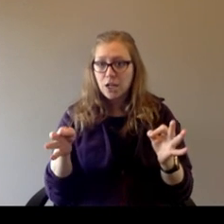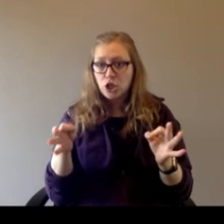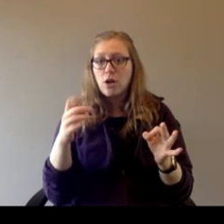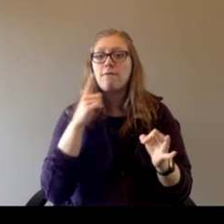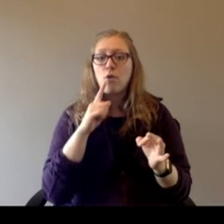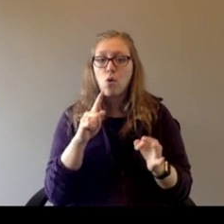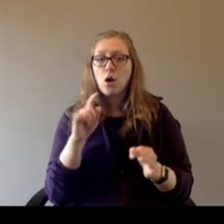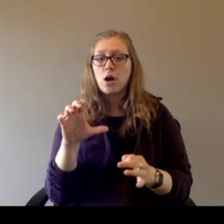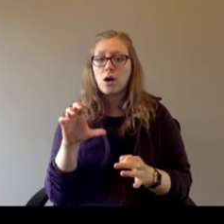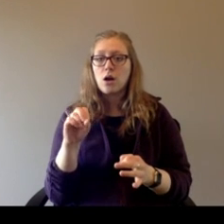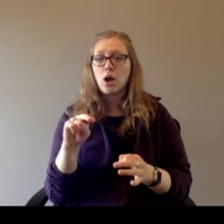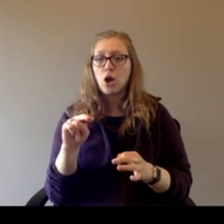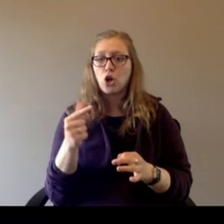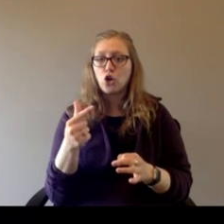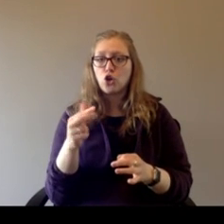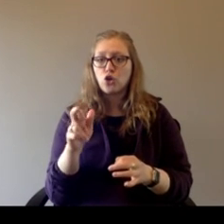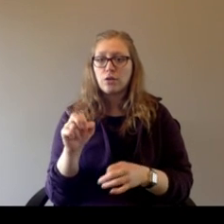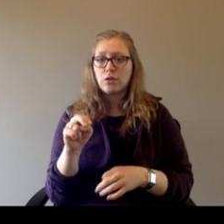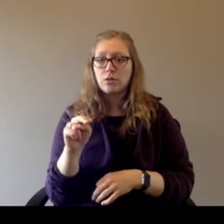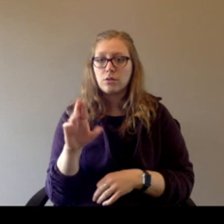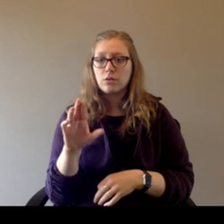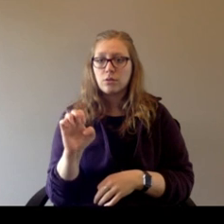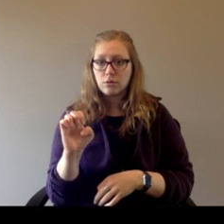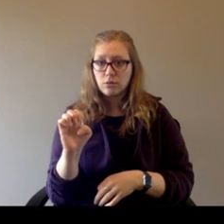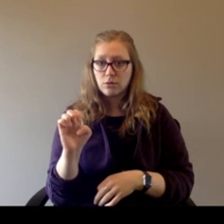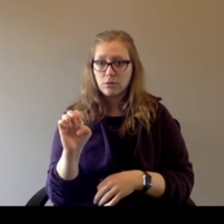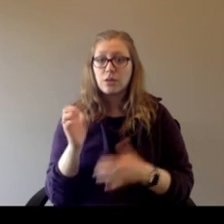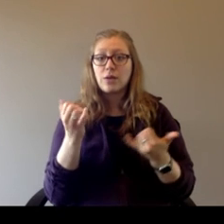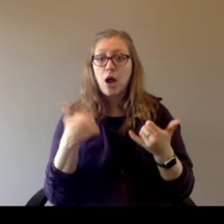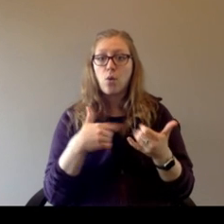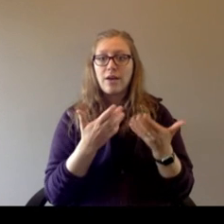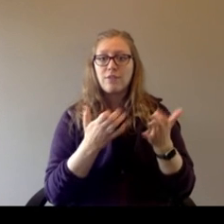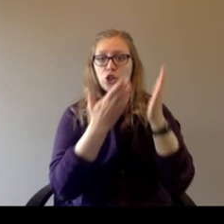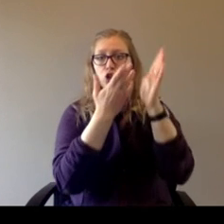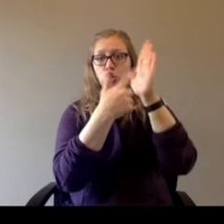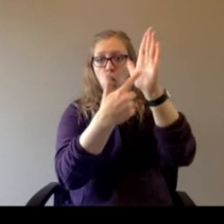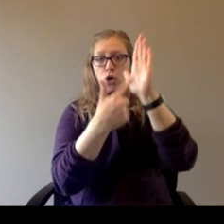And now we've shown everything we need. We have the fact that